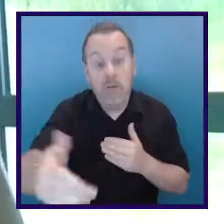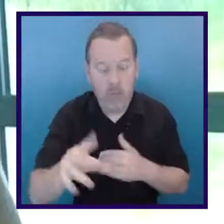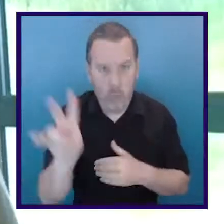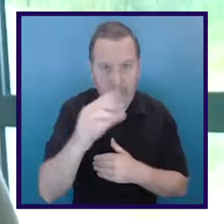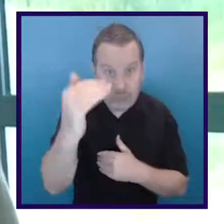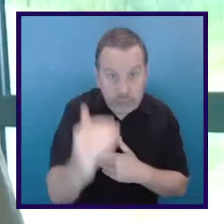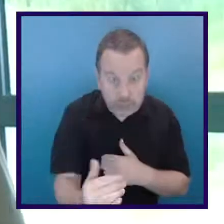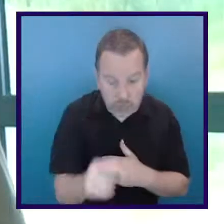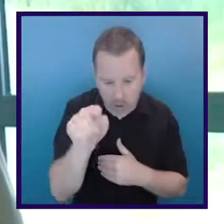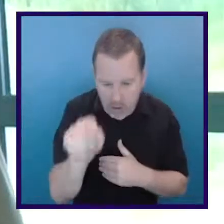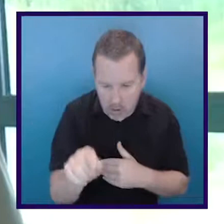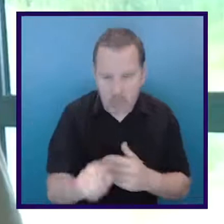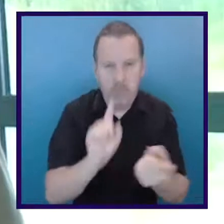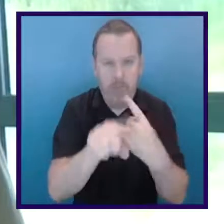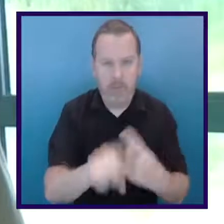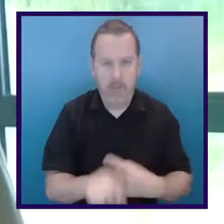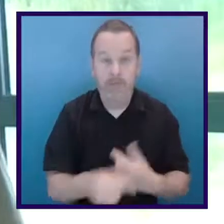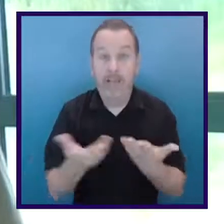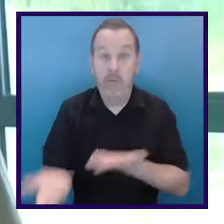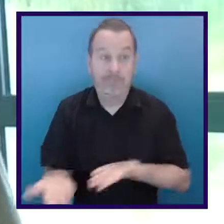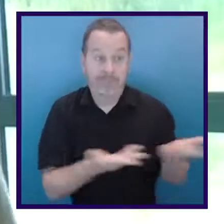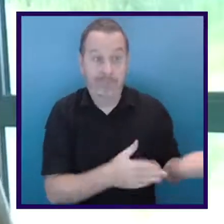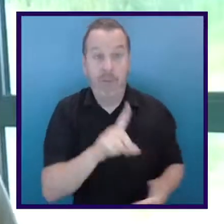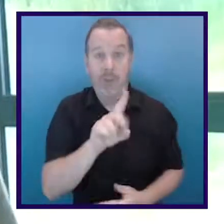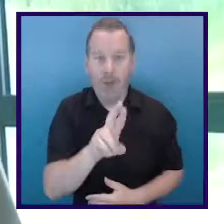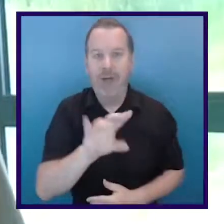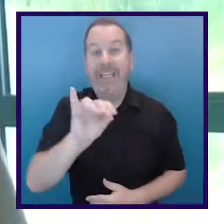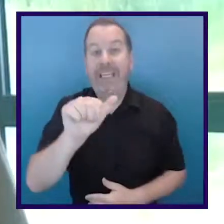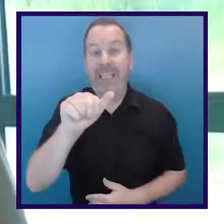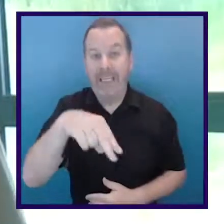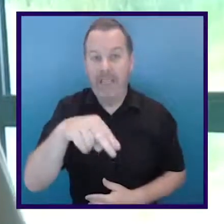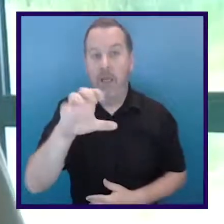So now I'd like to hand over to Dr Ian Collen, who conducted this year is research, and he